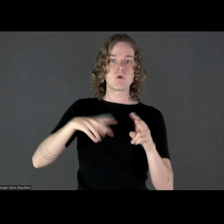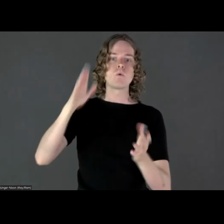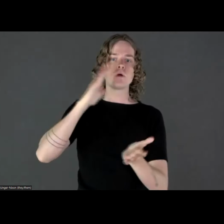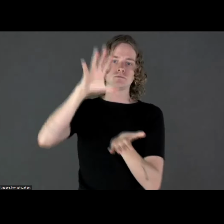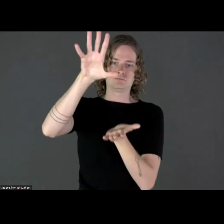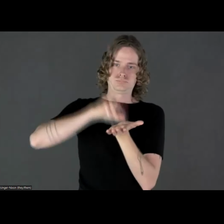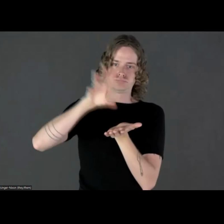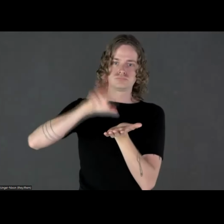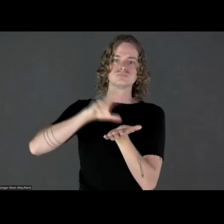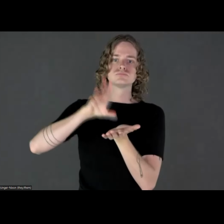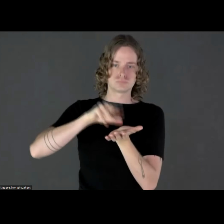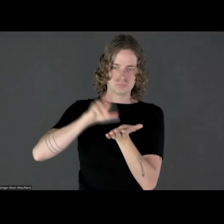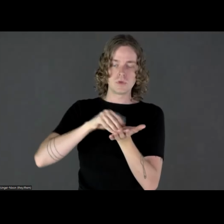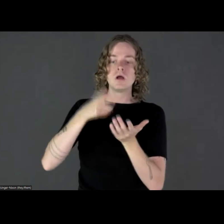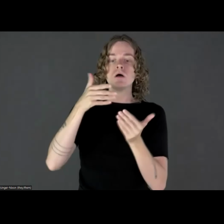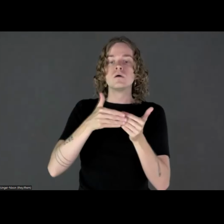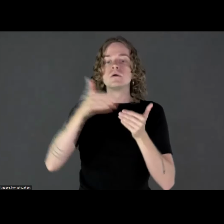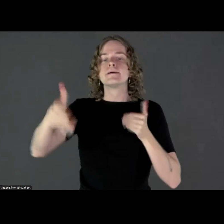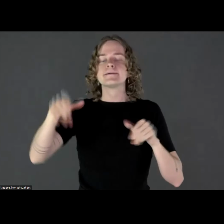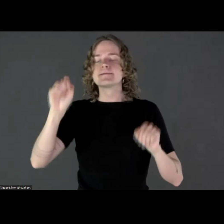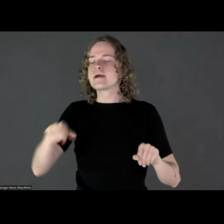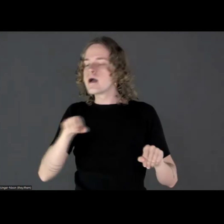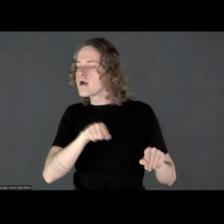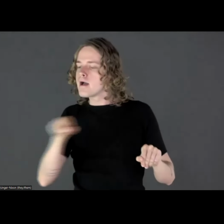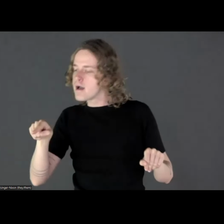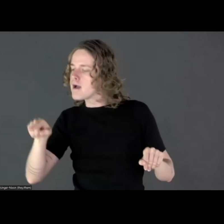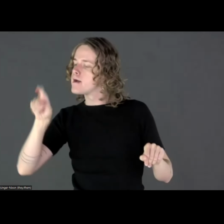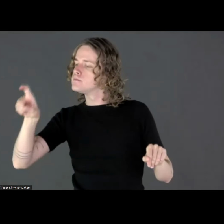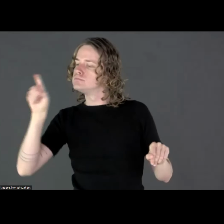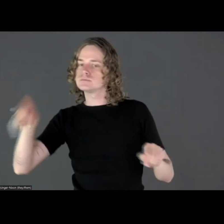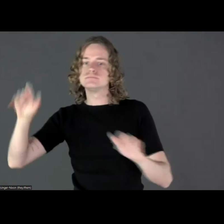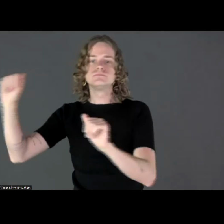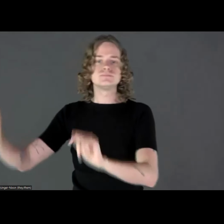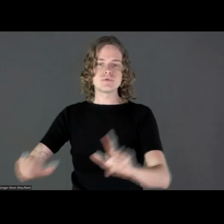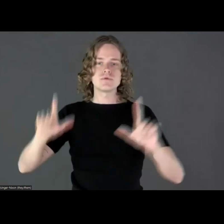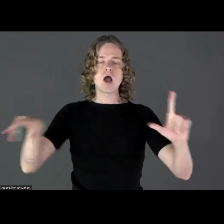There will be space for questions. So please post any you may have for the panelists in the